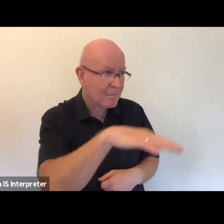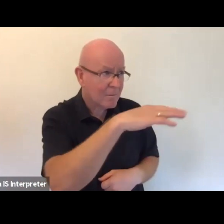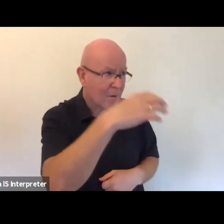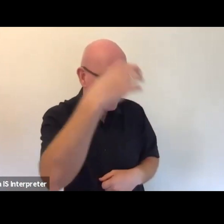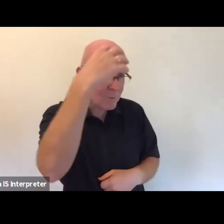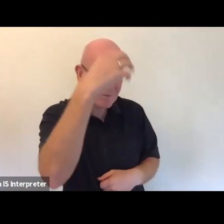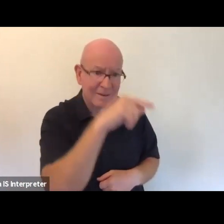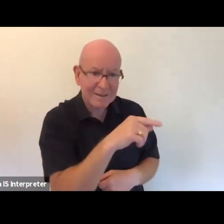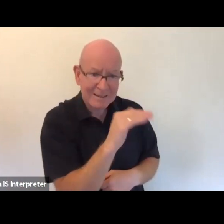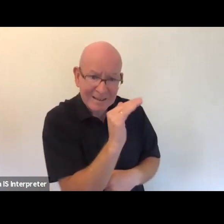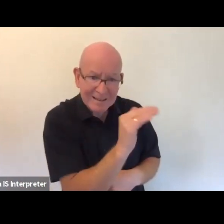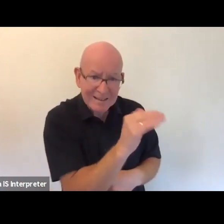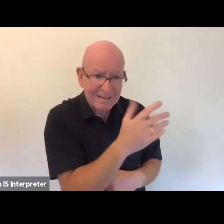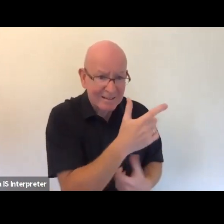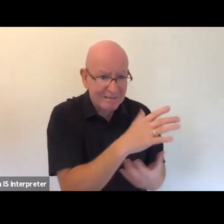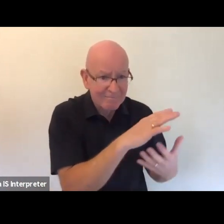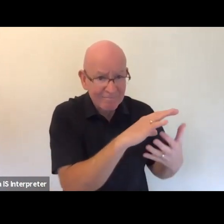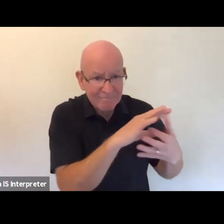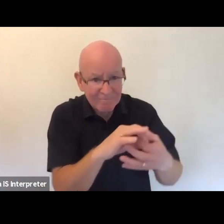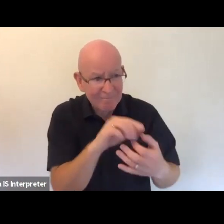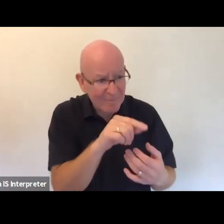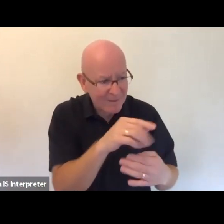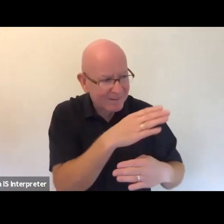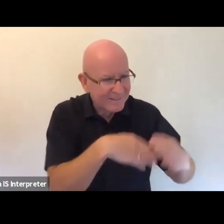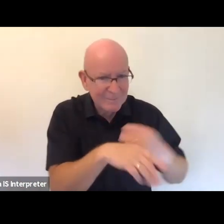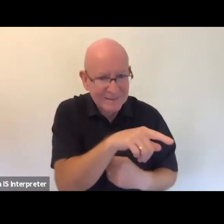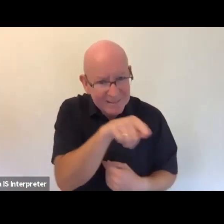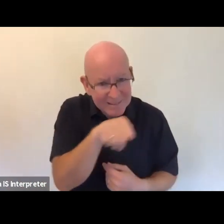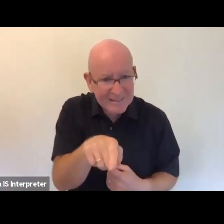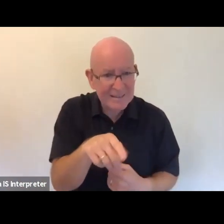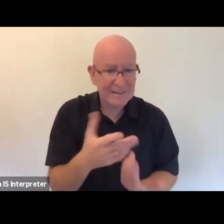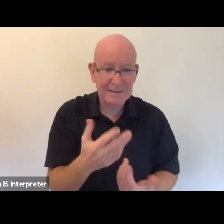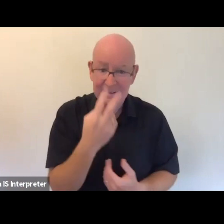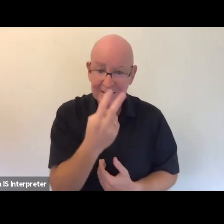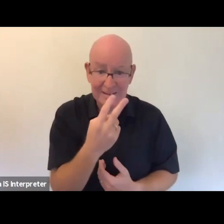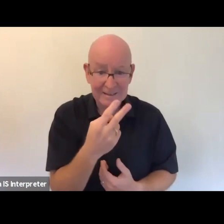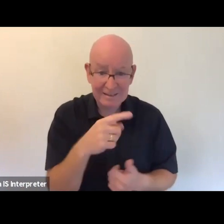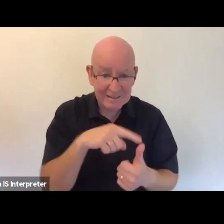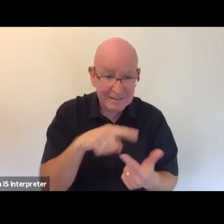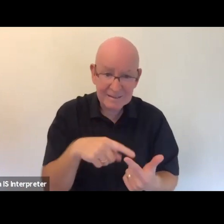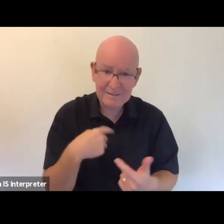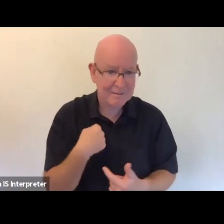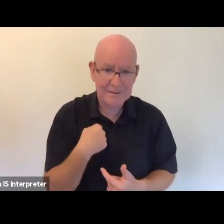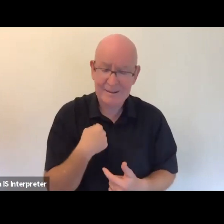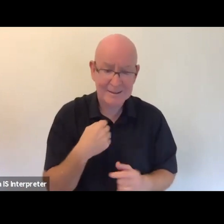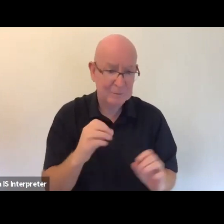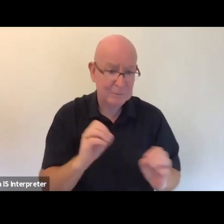on why some recommendations were denied. So basically, what I can say is that there are no redress mechanisms